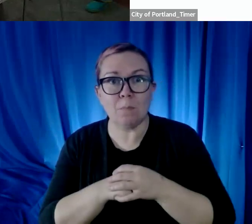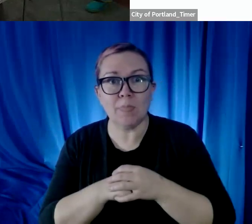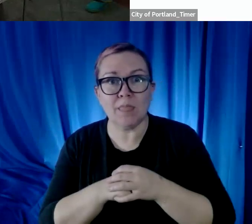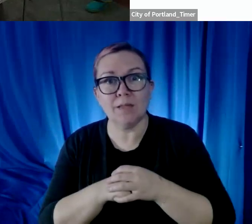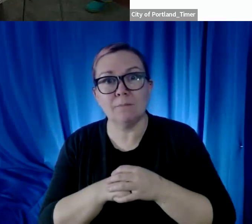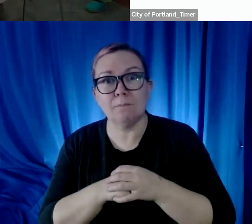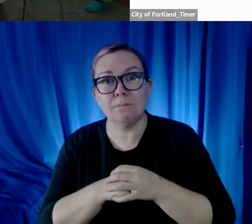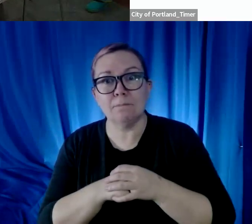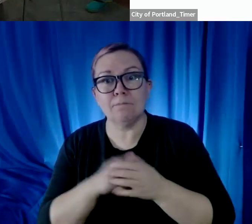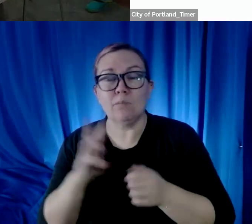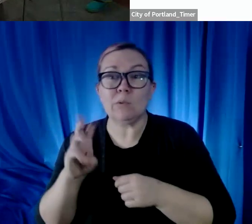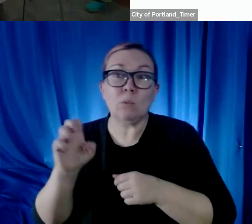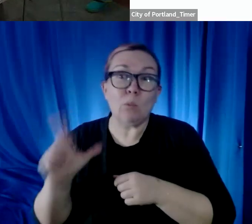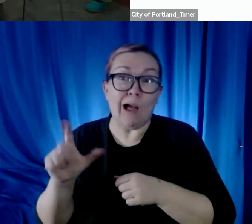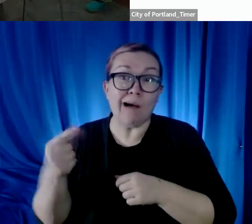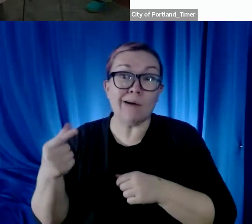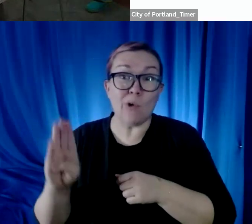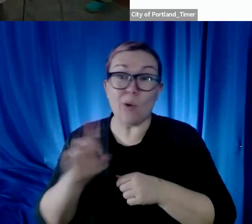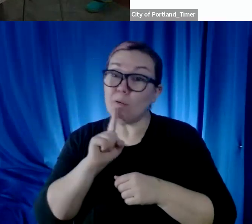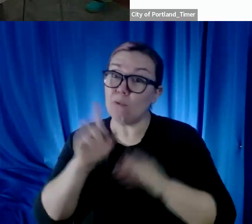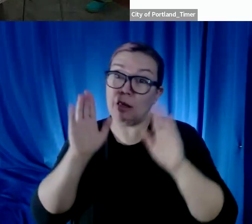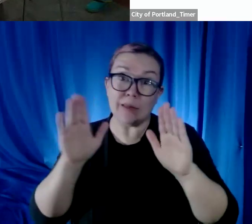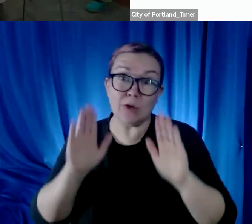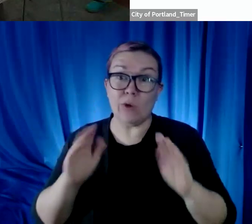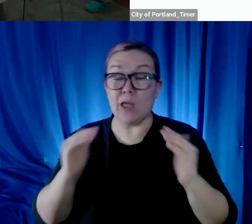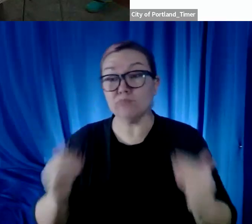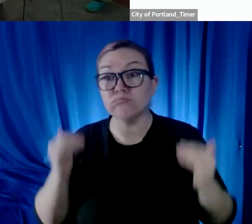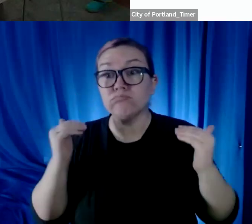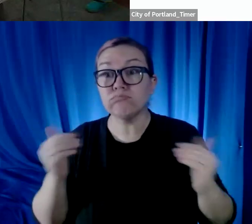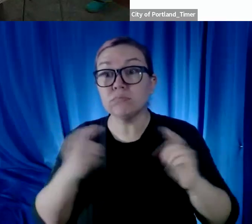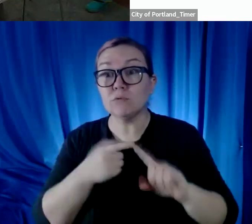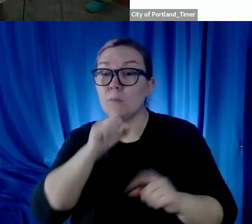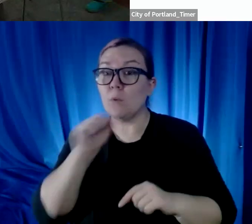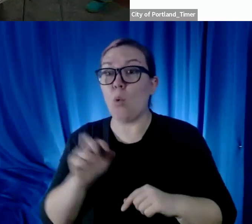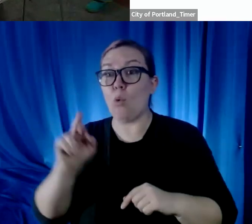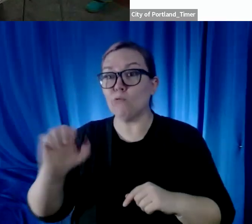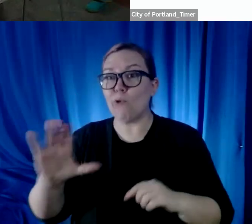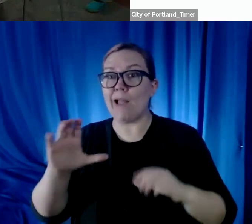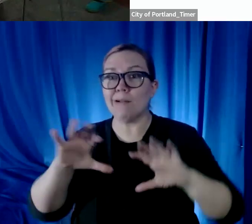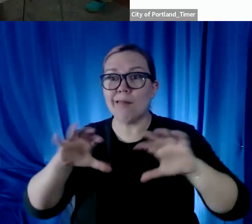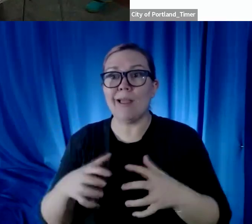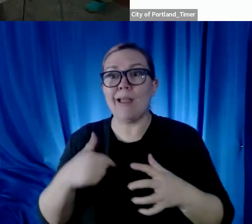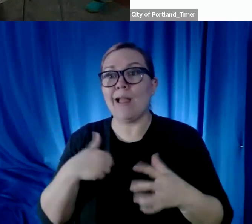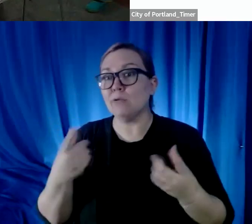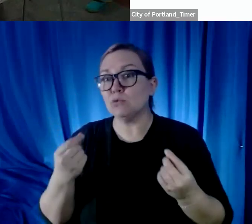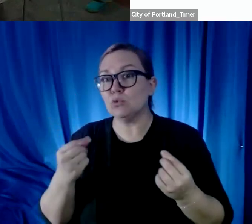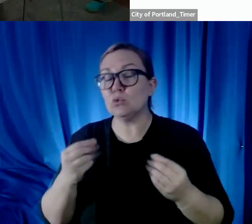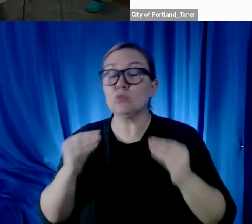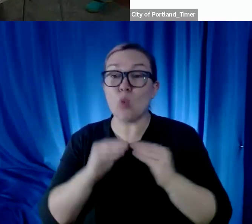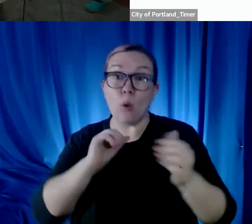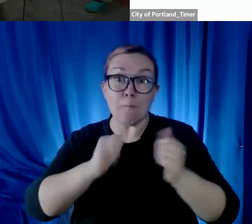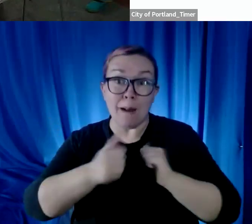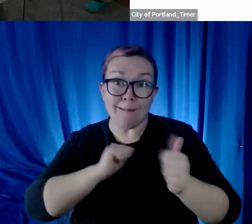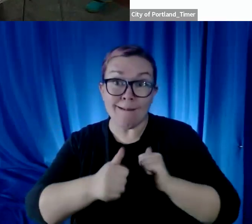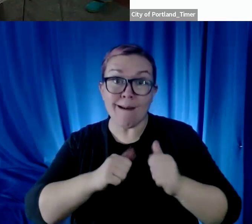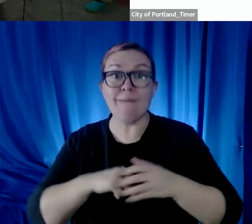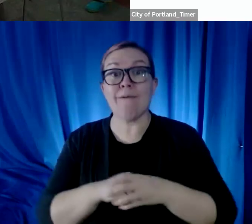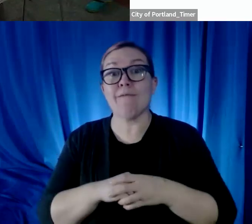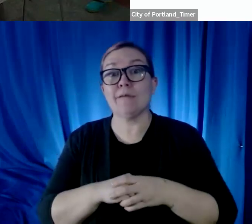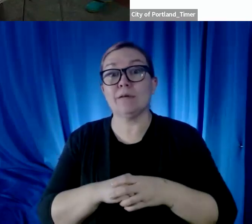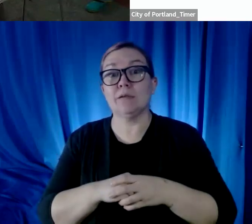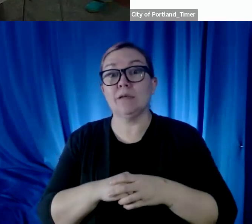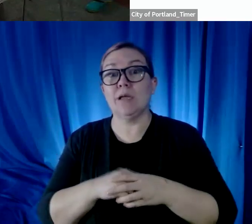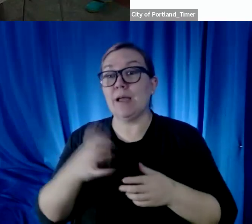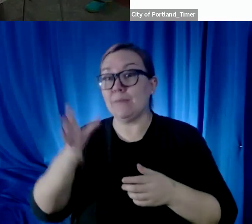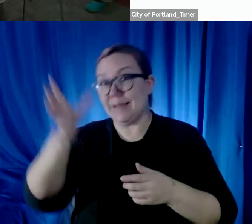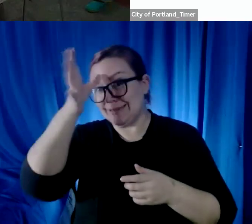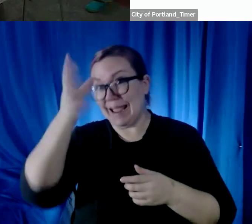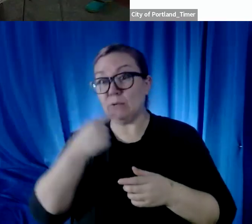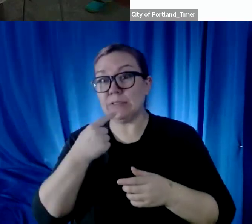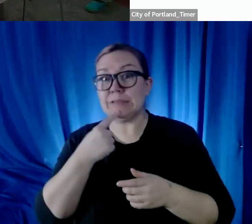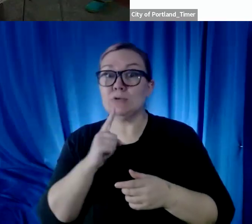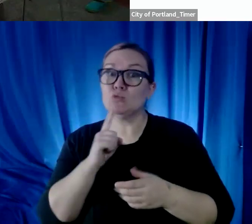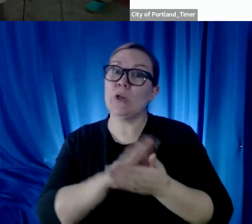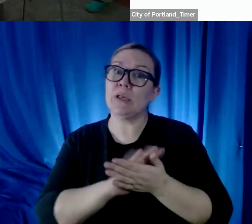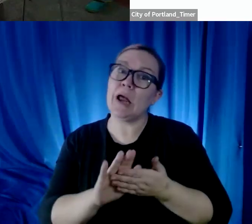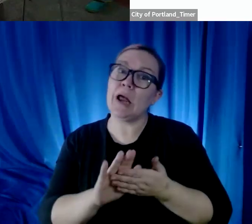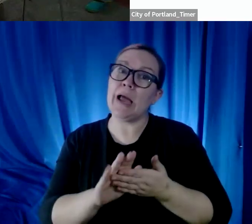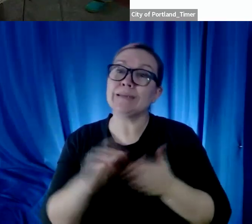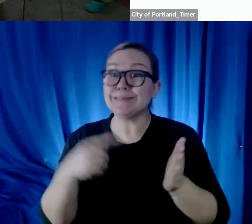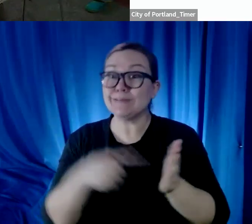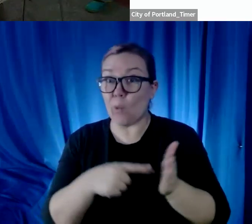Well, Goomba has been a great step up from the old rec league that I was doing that has been like more competitive And as my dad was saying, it's like nice and pretty affordable.